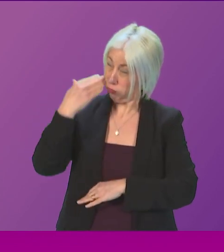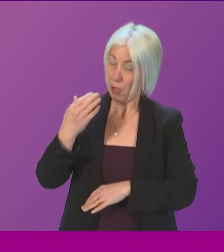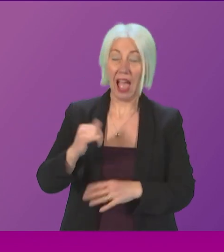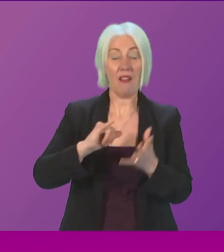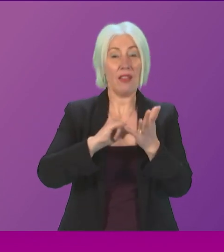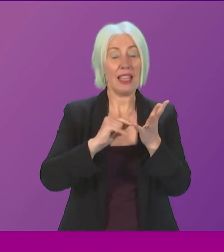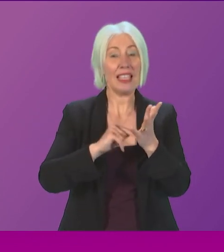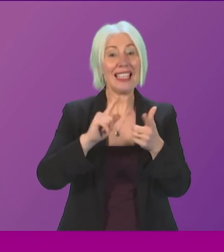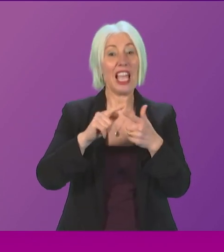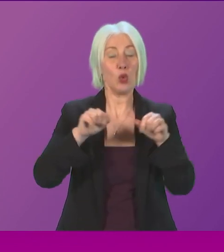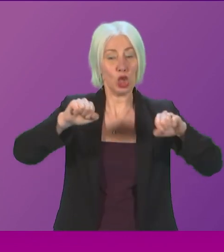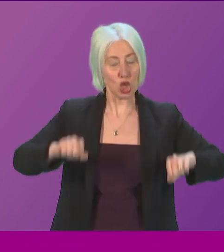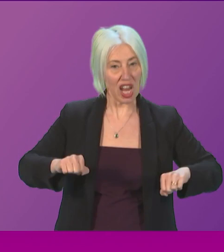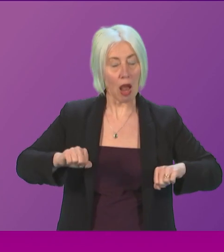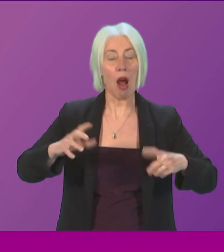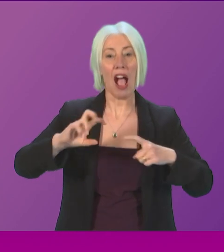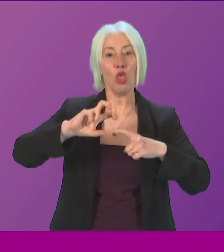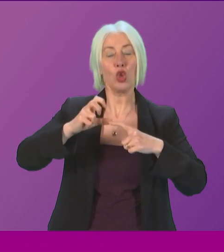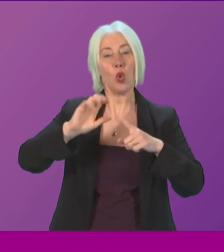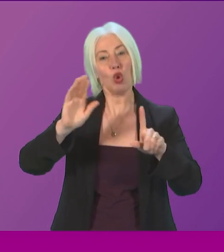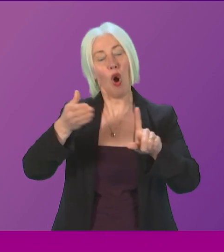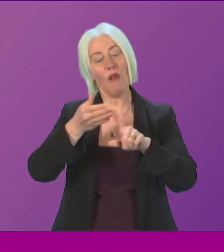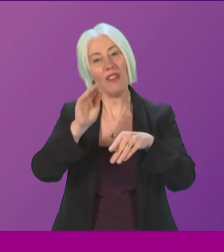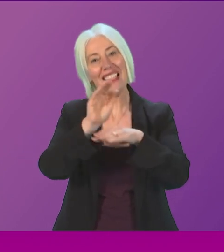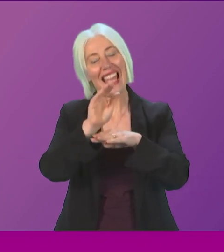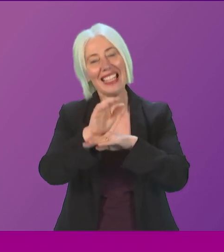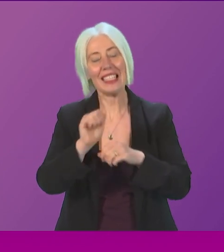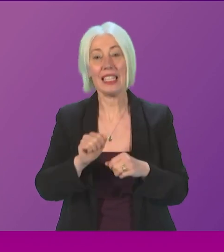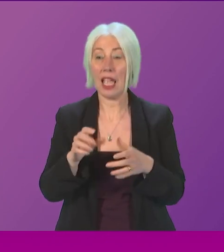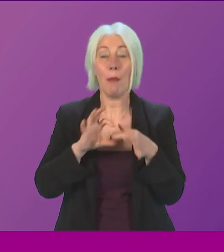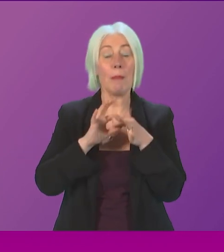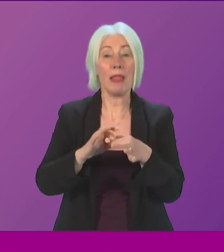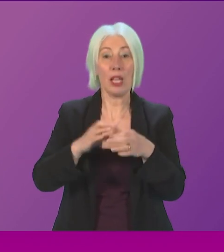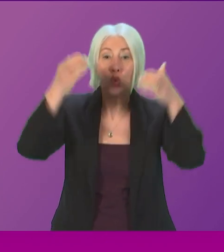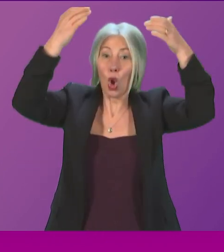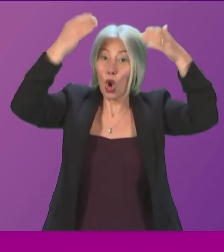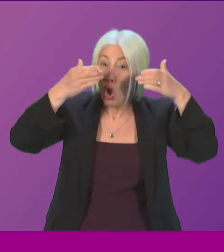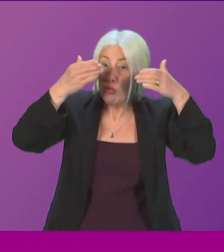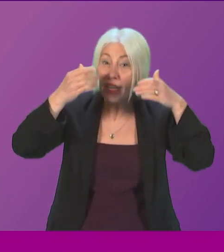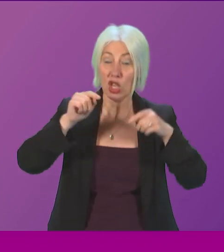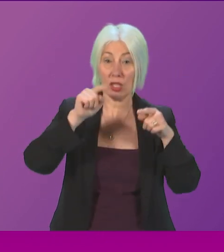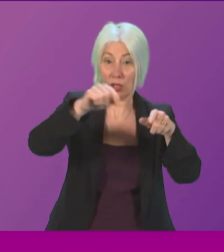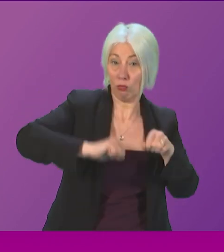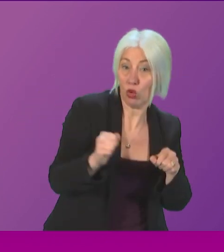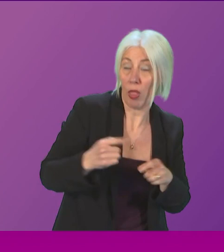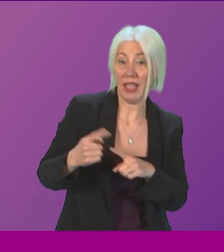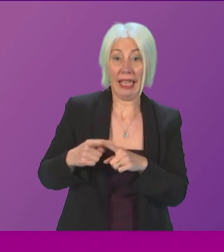and the stone of destiny, which have been associated with coronations north and south of the border for hundreds of years.